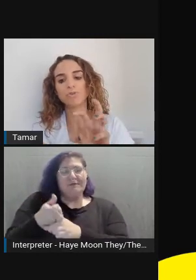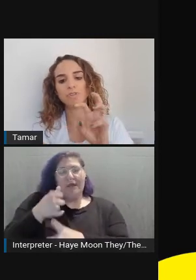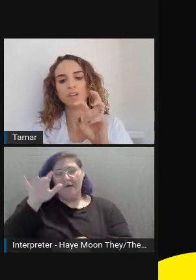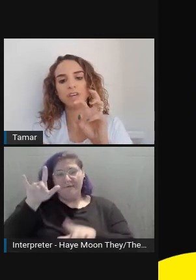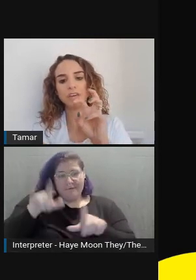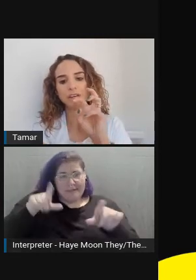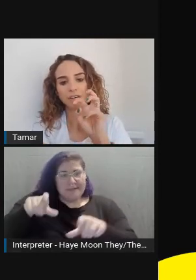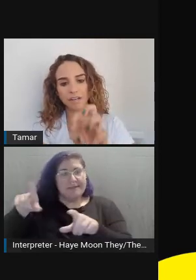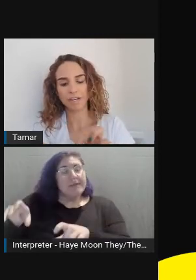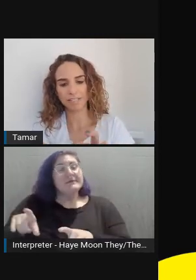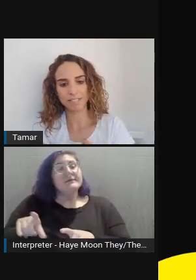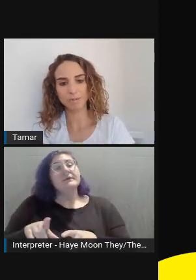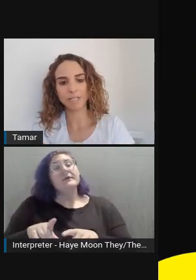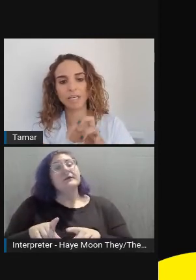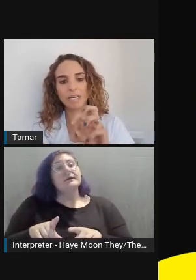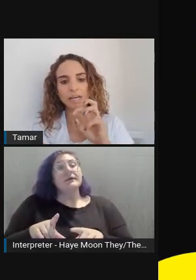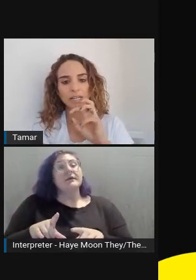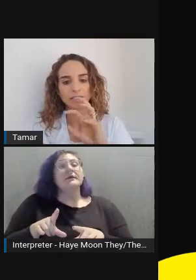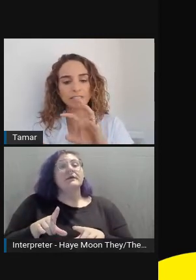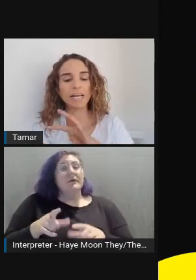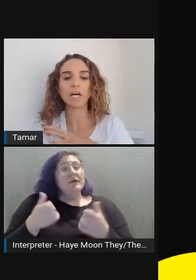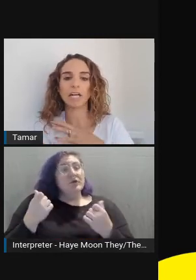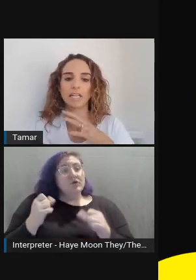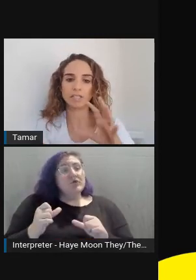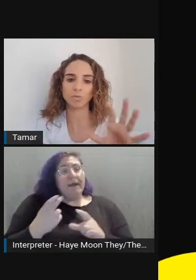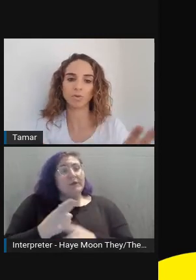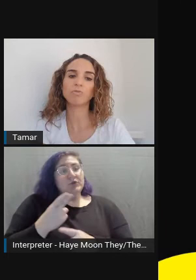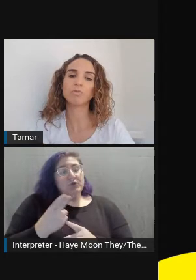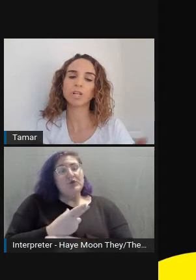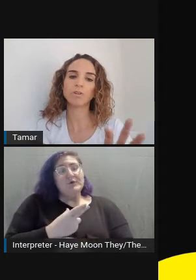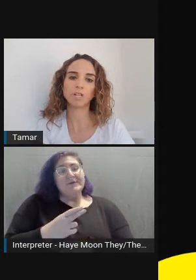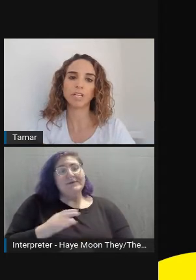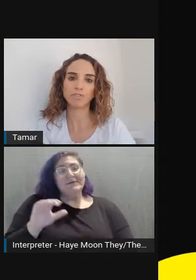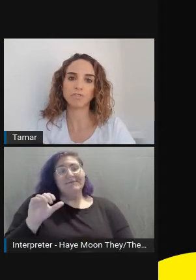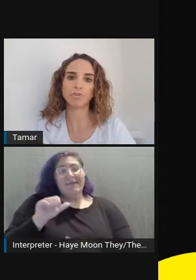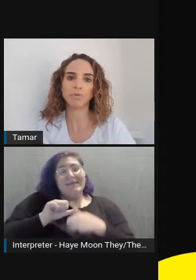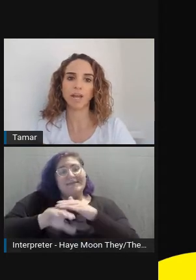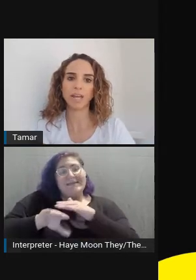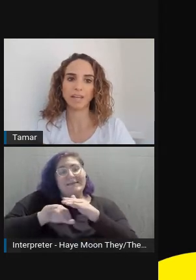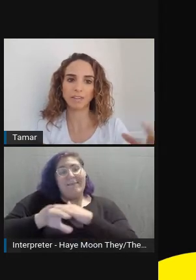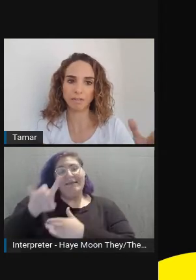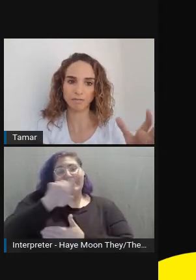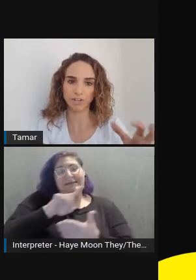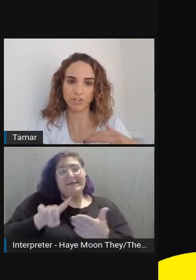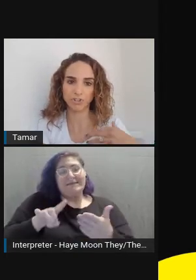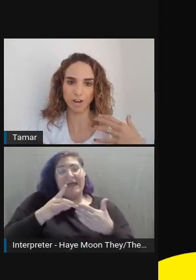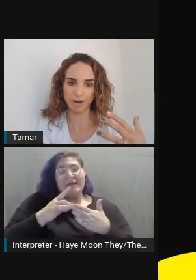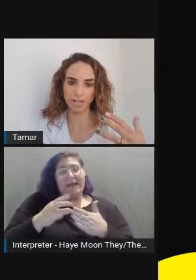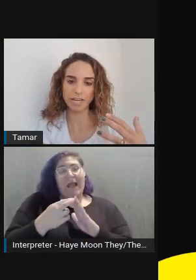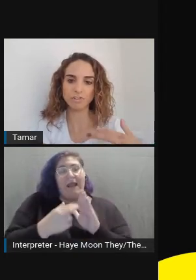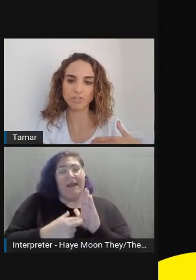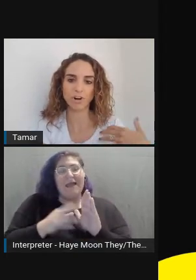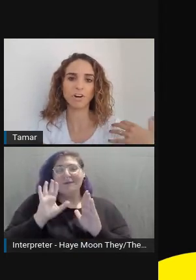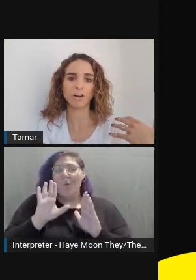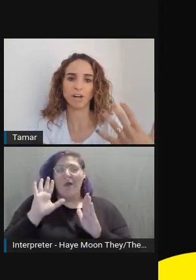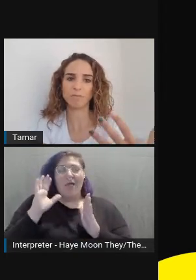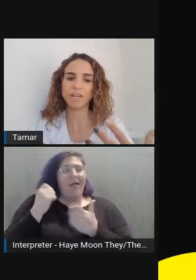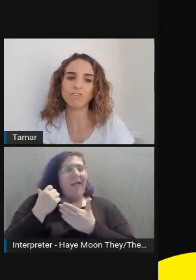the accessibility design guidelines will really, really give you a leverage and a kick-start on making sure